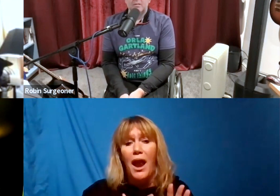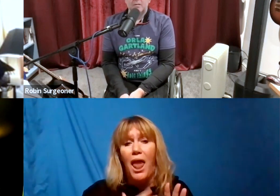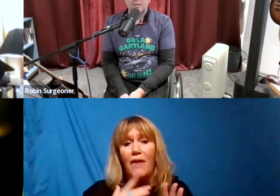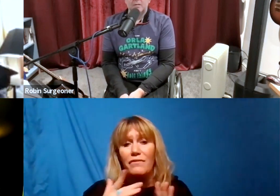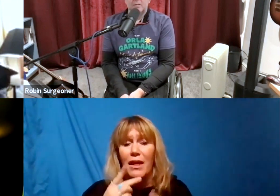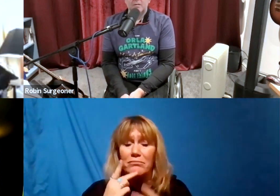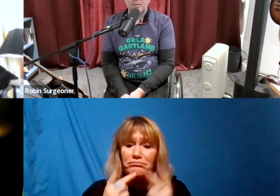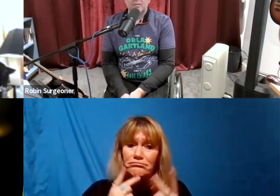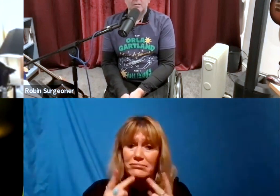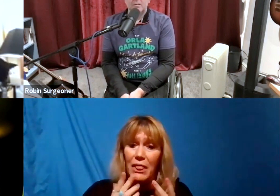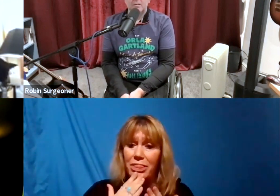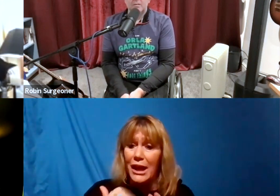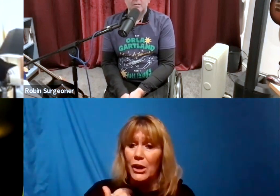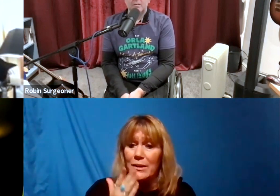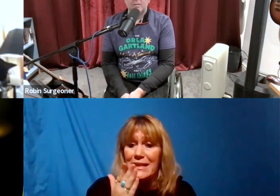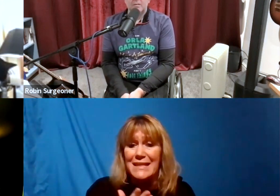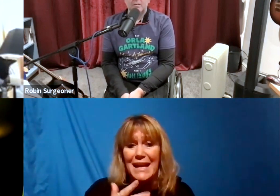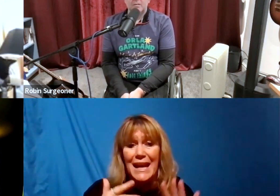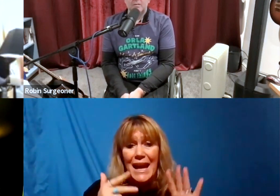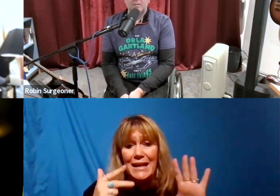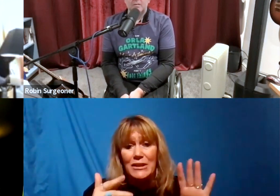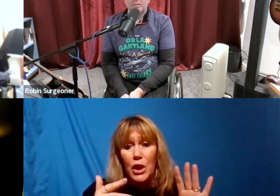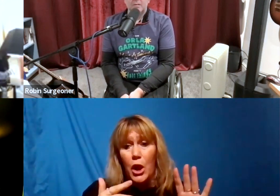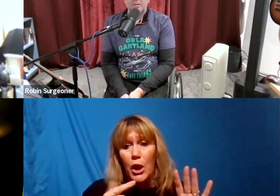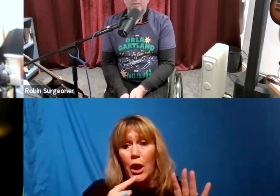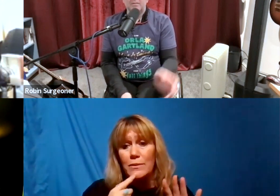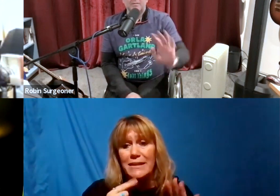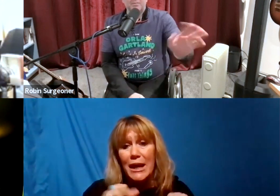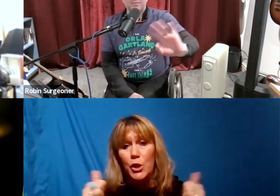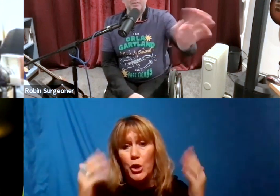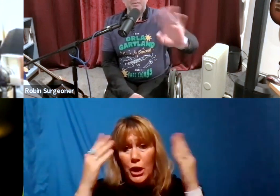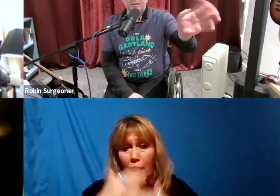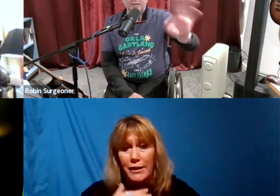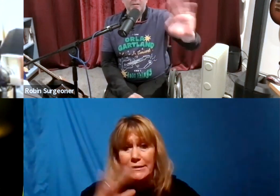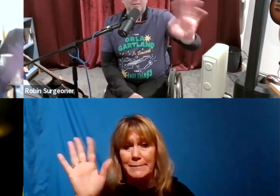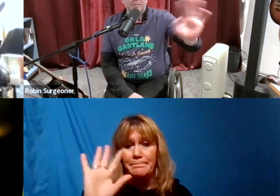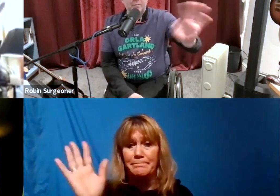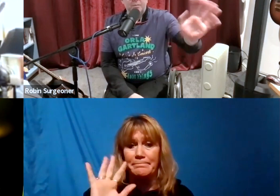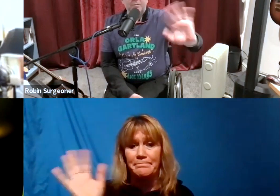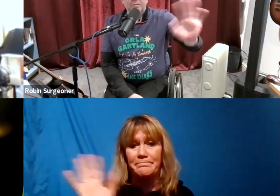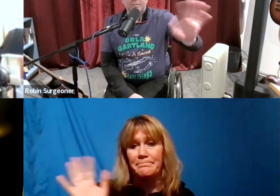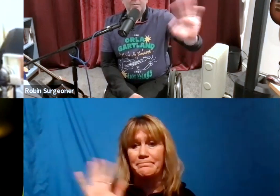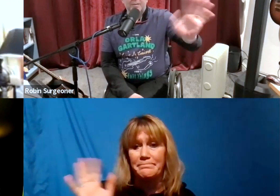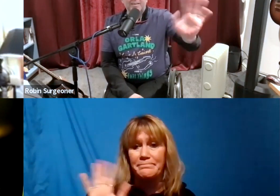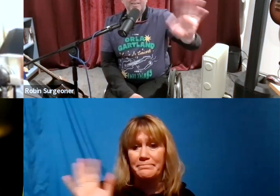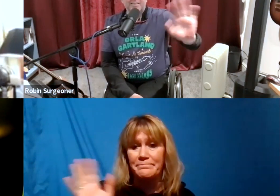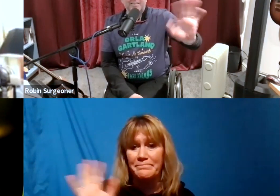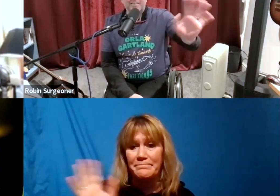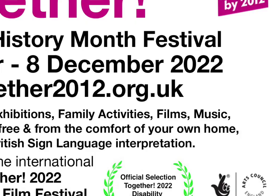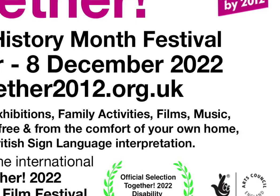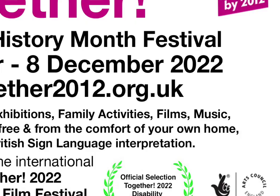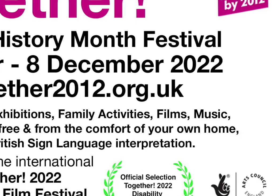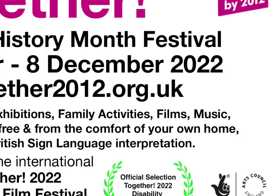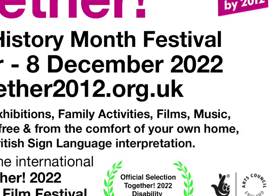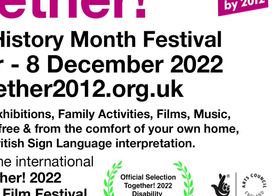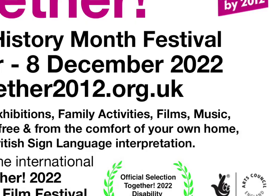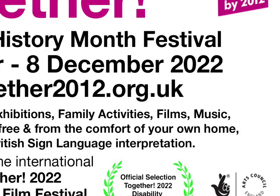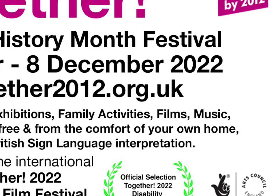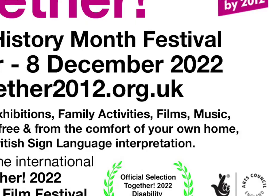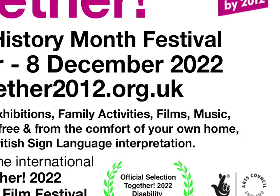I'll keep you in mind along the way. All this time and distance, No it will never stand between us. I wake up and fall asleep dreaming of you every day. Don't forget. Thank you very much. Thanks for having